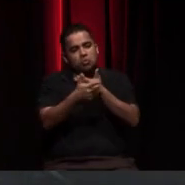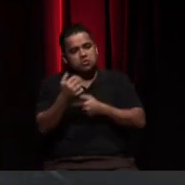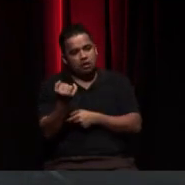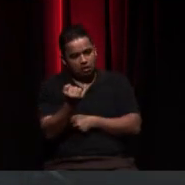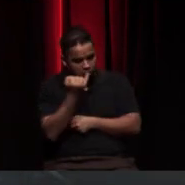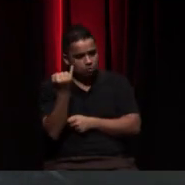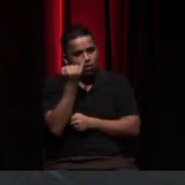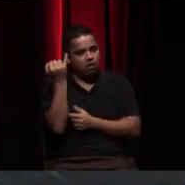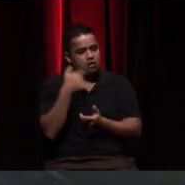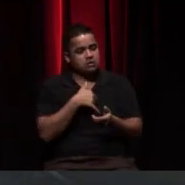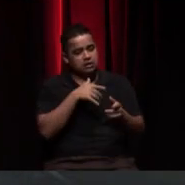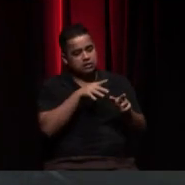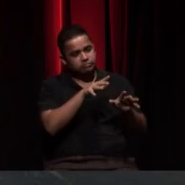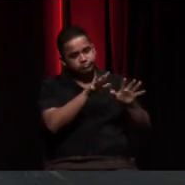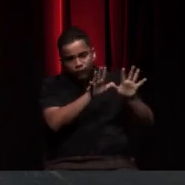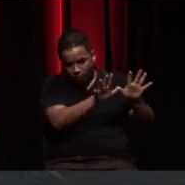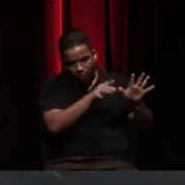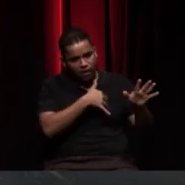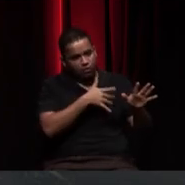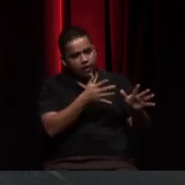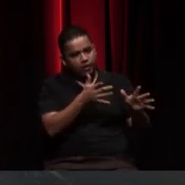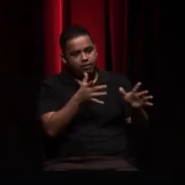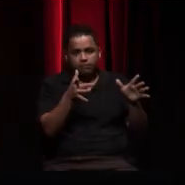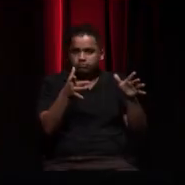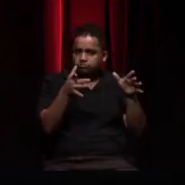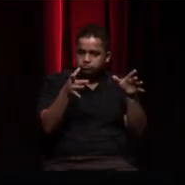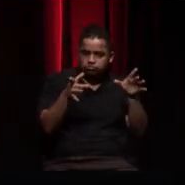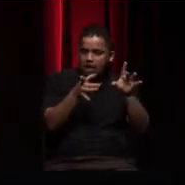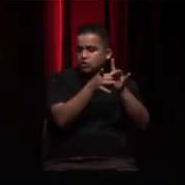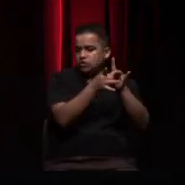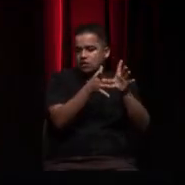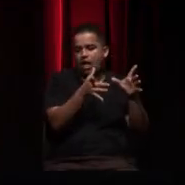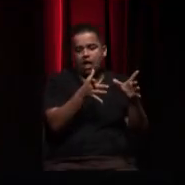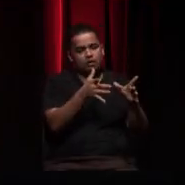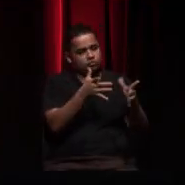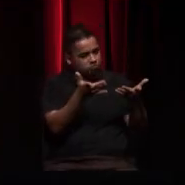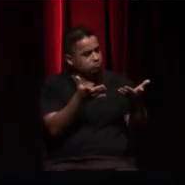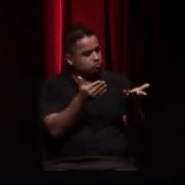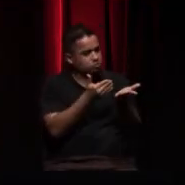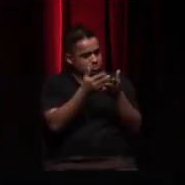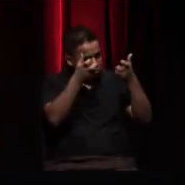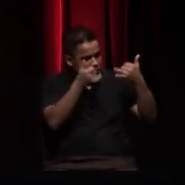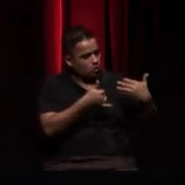This format was associated with the publieditoral that André commented at the beginning, that thing